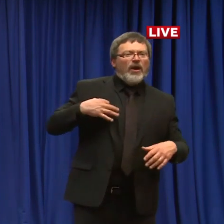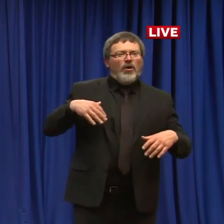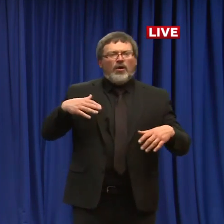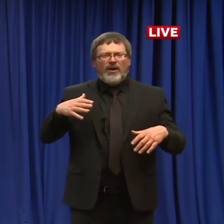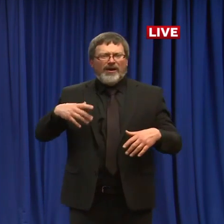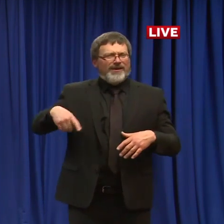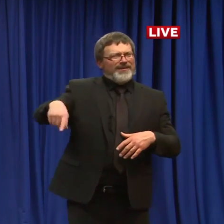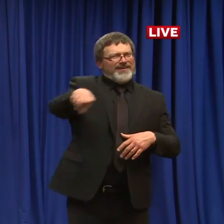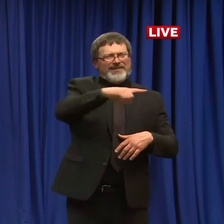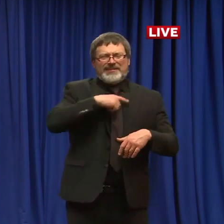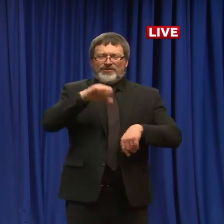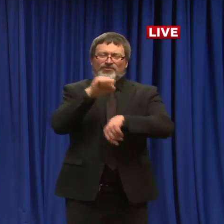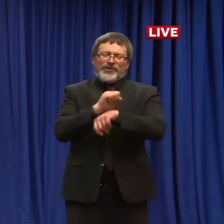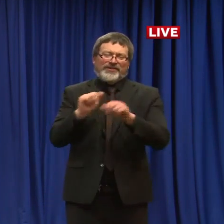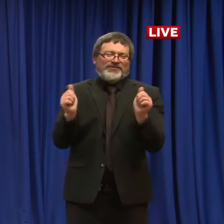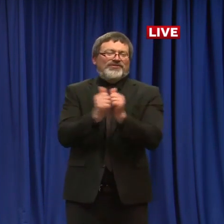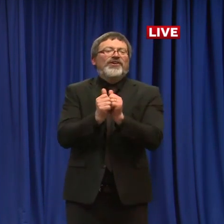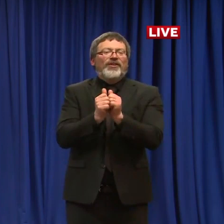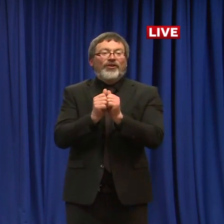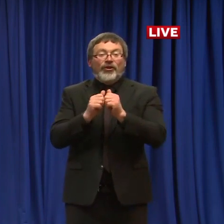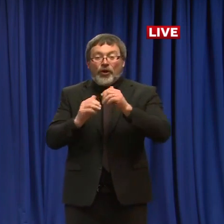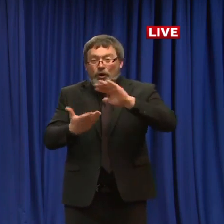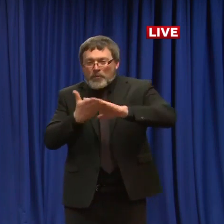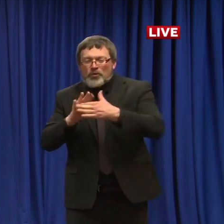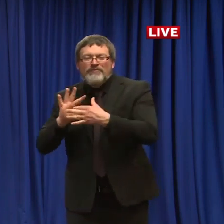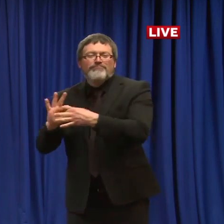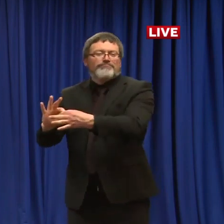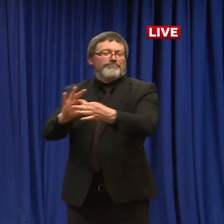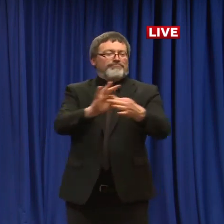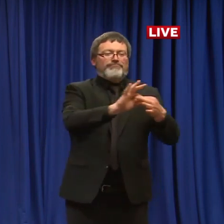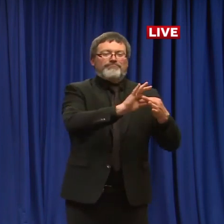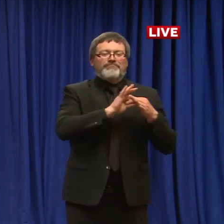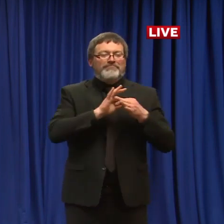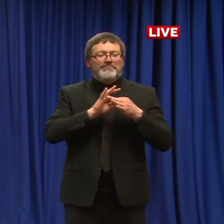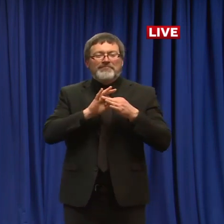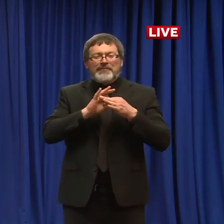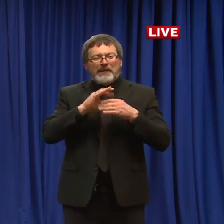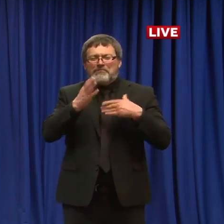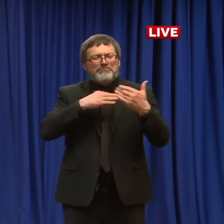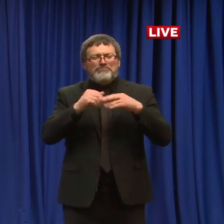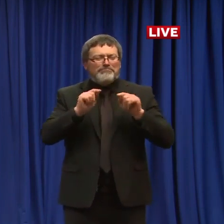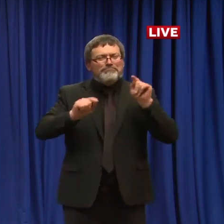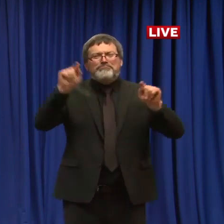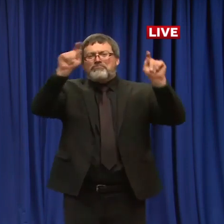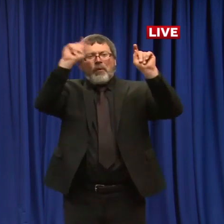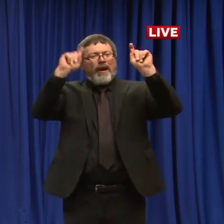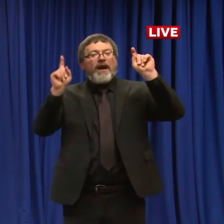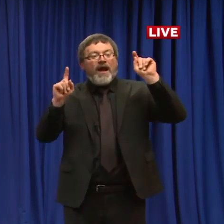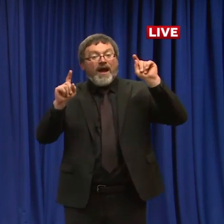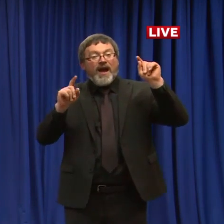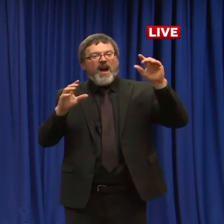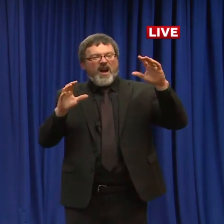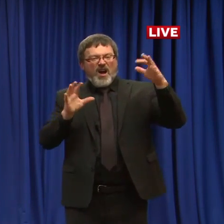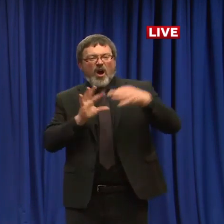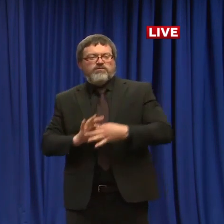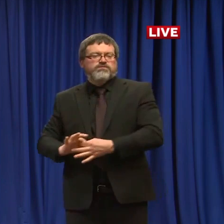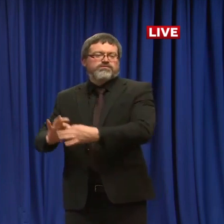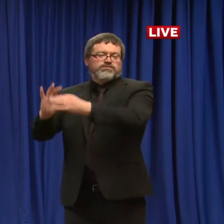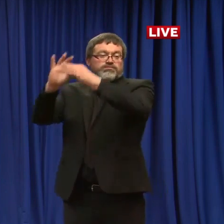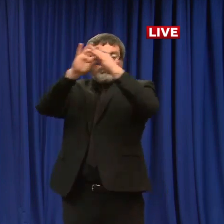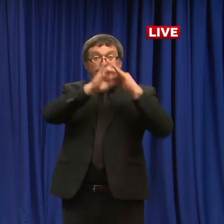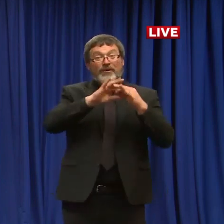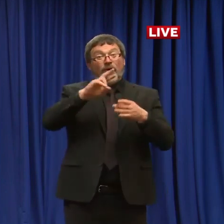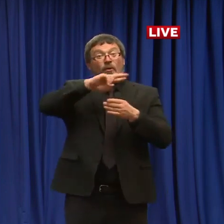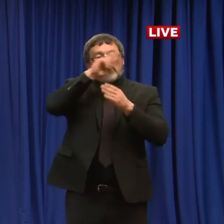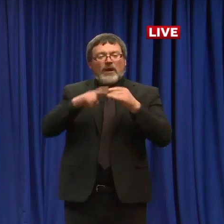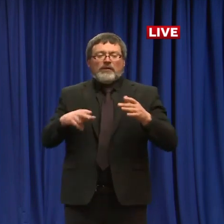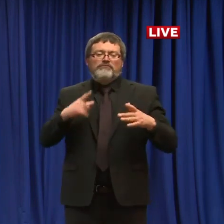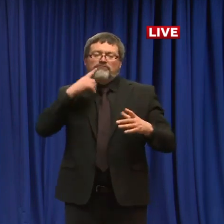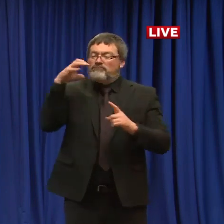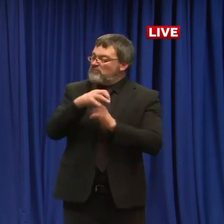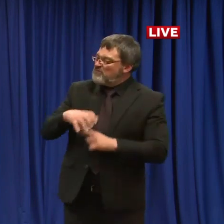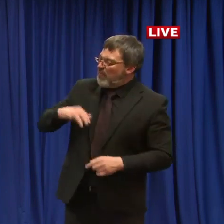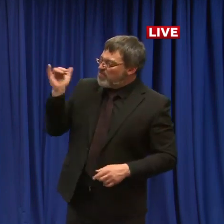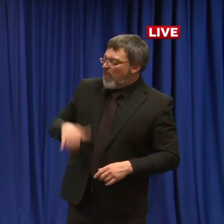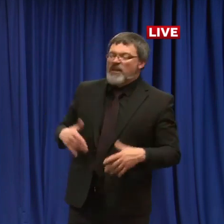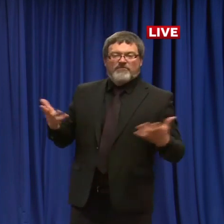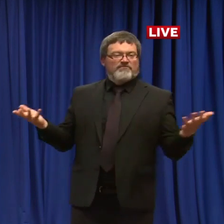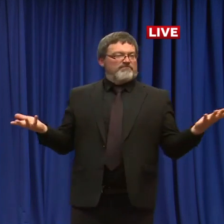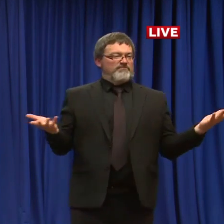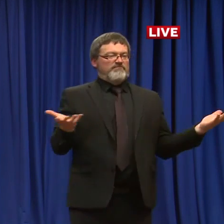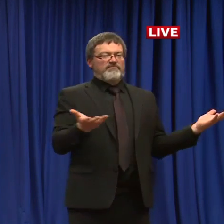WE VOLUNTEER OUR TIME DONATE WHERE WE CAN DONATE UNDERSTAND THAT WE ARE TRULY ALL IN THIS TOGETHER AS INDIVIDUALS AS COMMUNITIES AS NONPROFITS IN THE PRIVATE SECTOR WHEN WE DO THAT